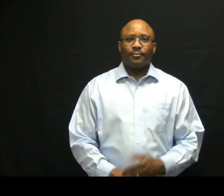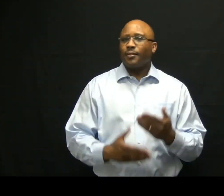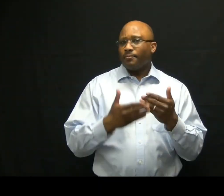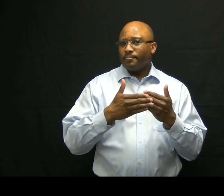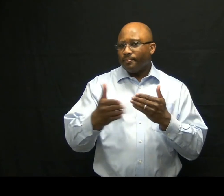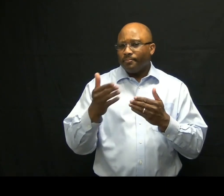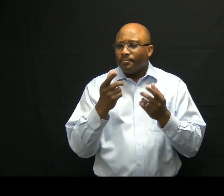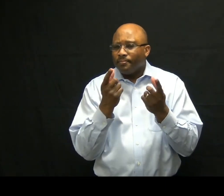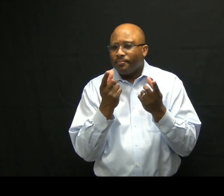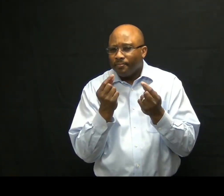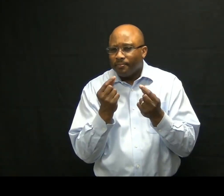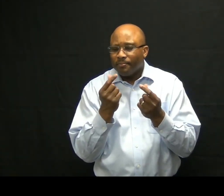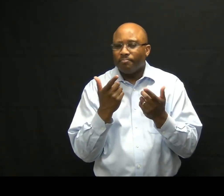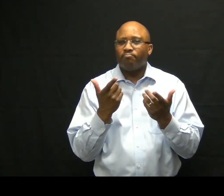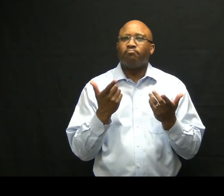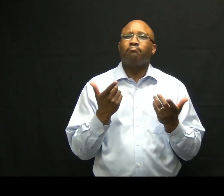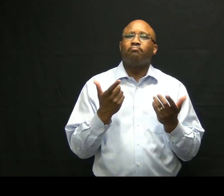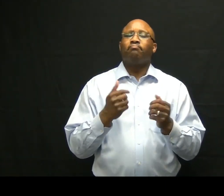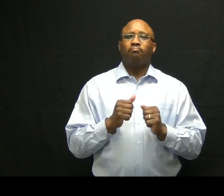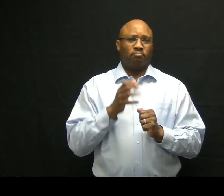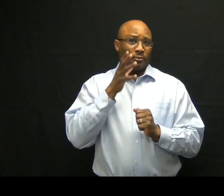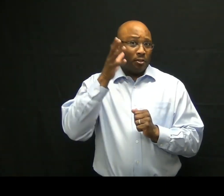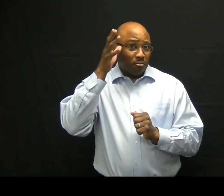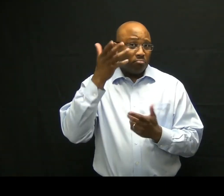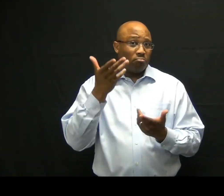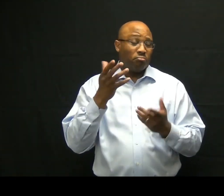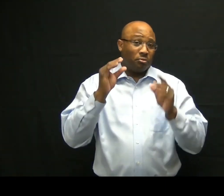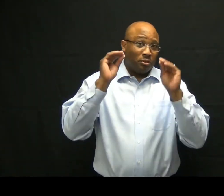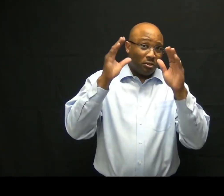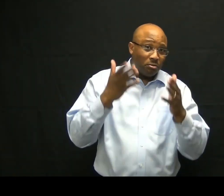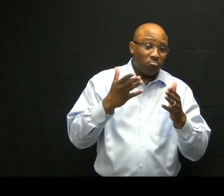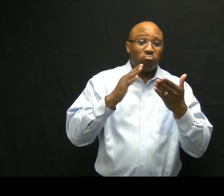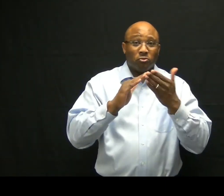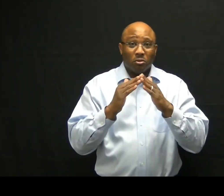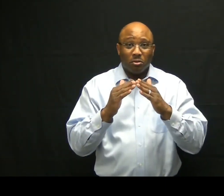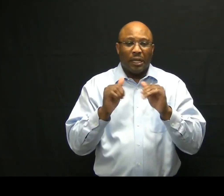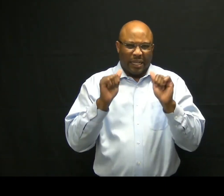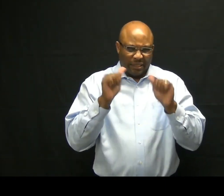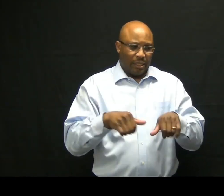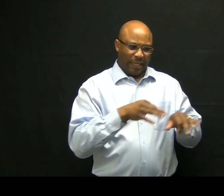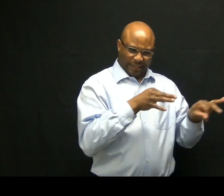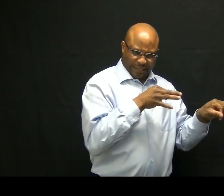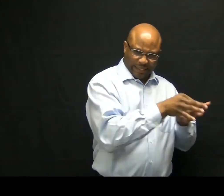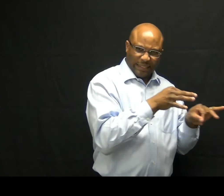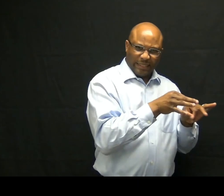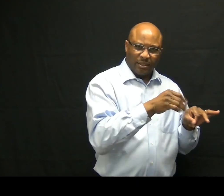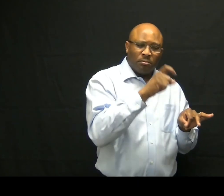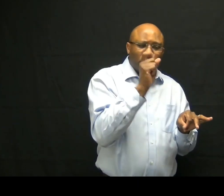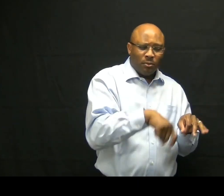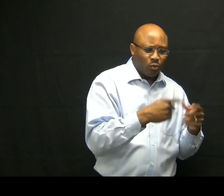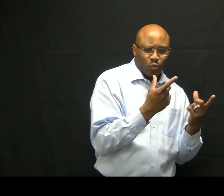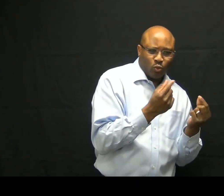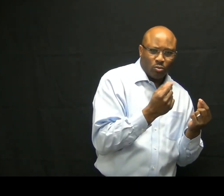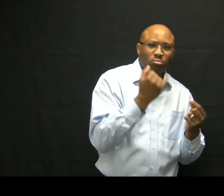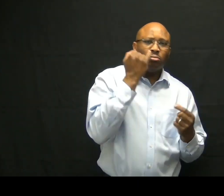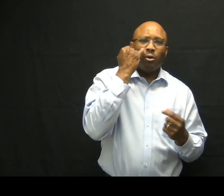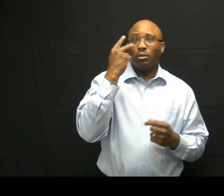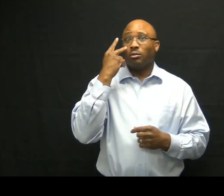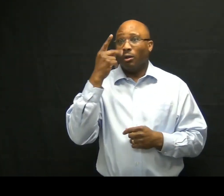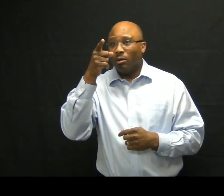So, what can be done? Teachers, parents, and community members